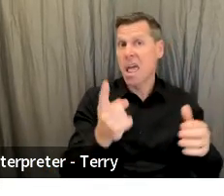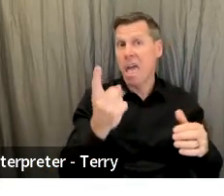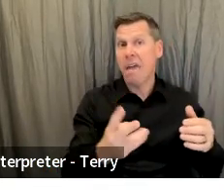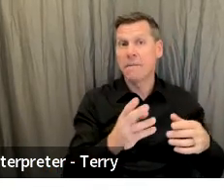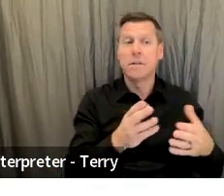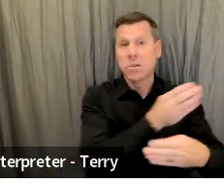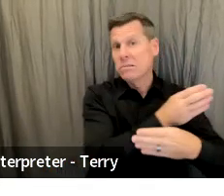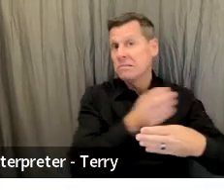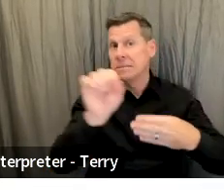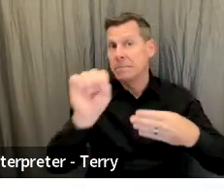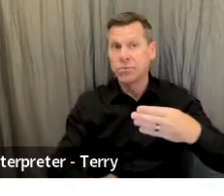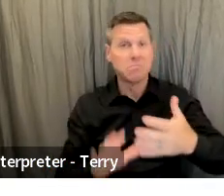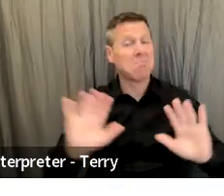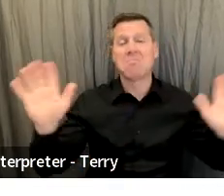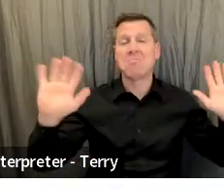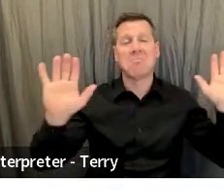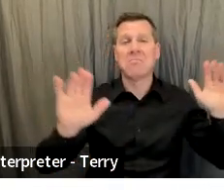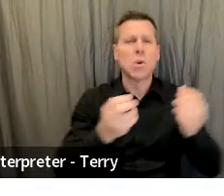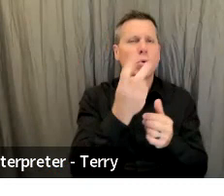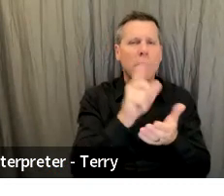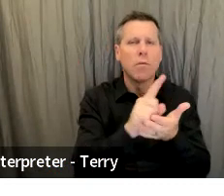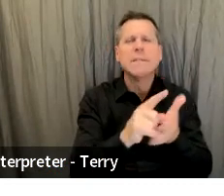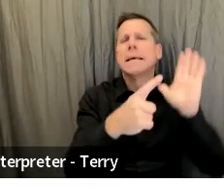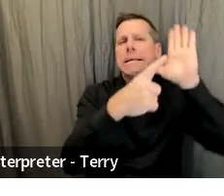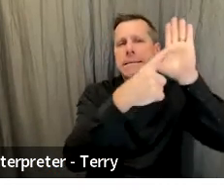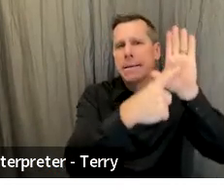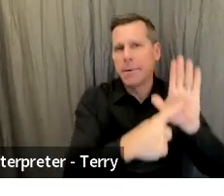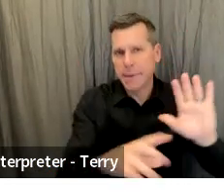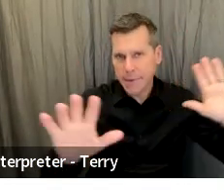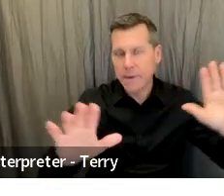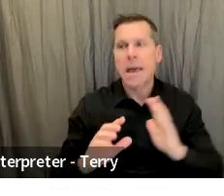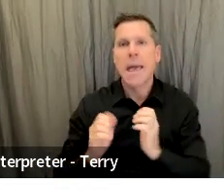we wanted to make sure that we got someone started on the right foot.